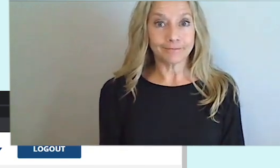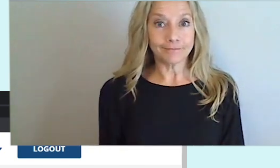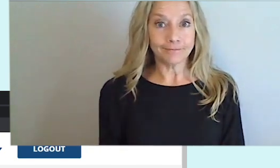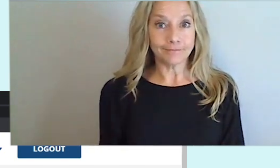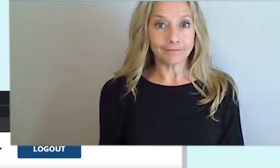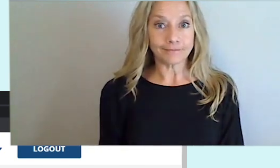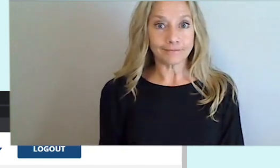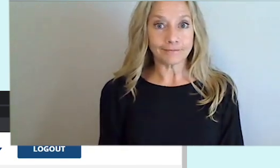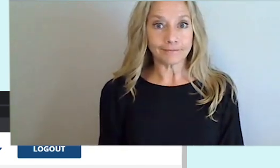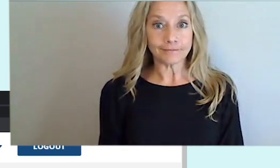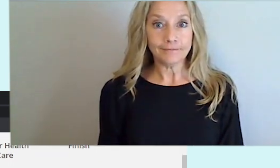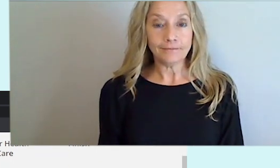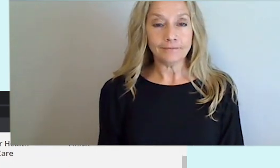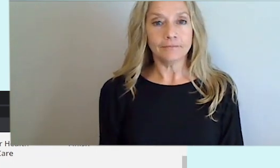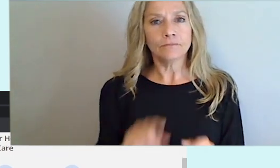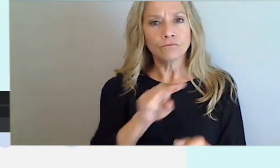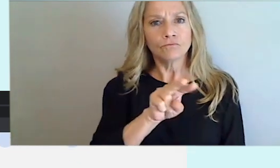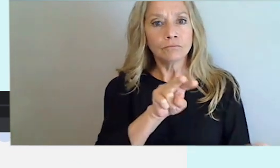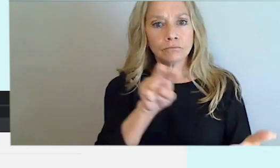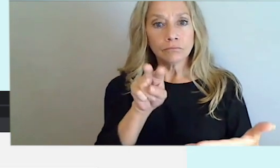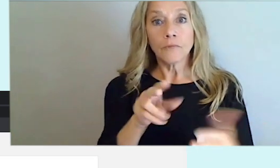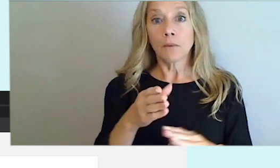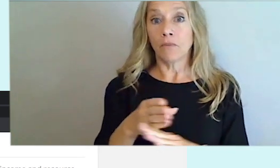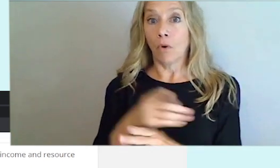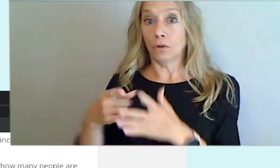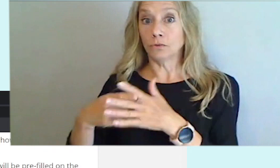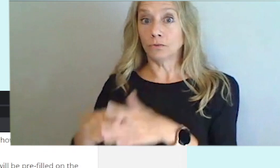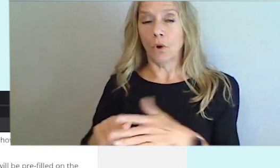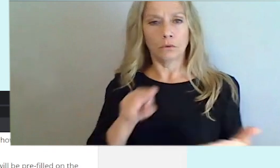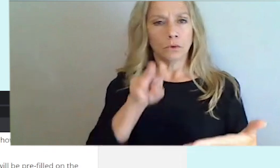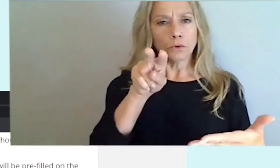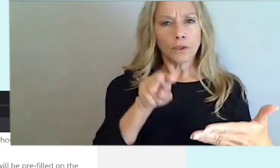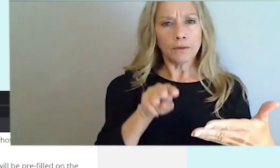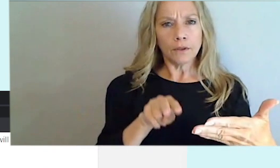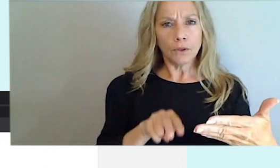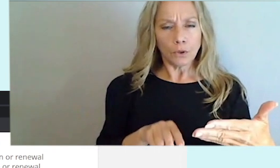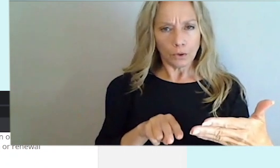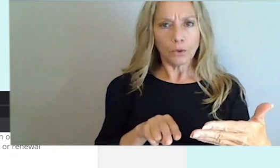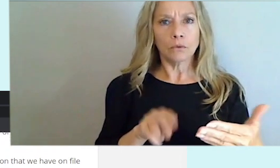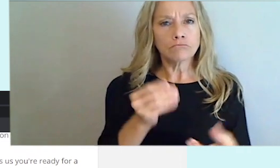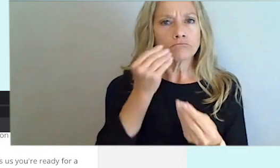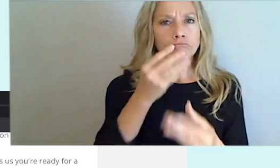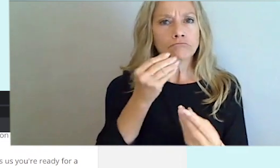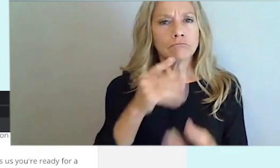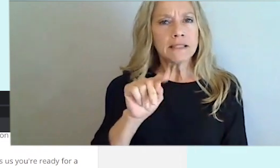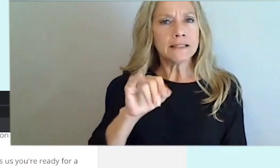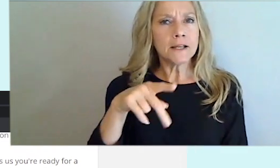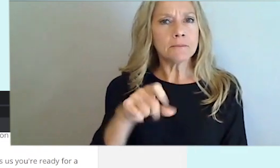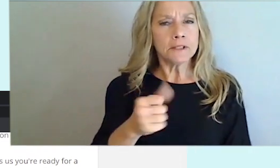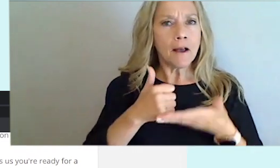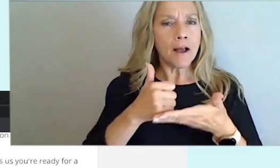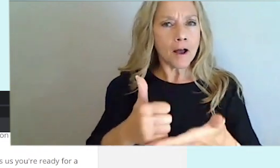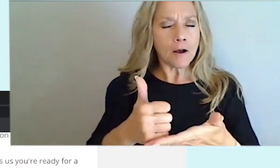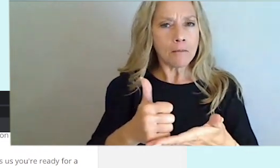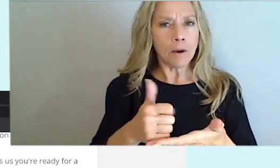Review the Before You Begin information and Helpful Tips. This will tell you what to expect during your renewal and what changes